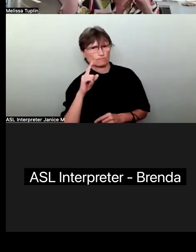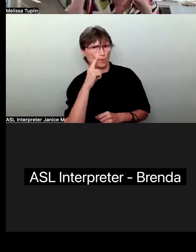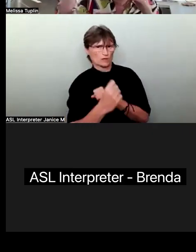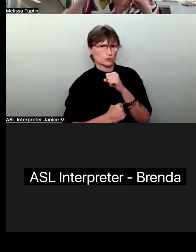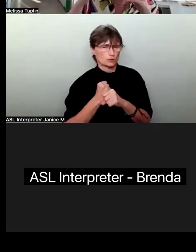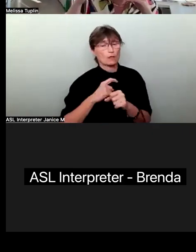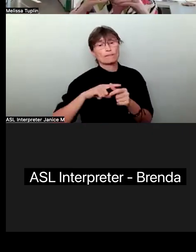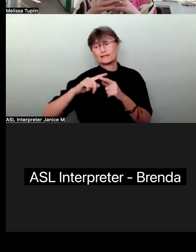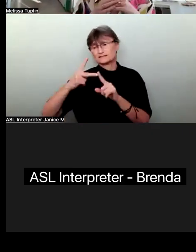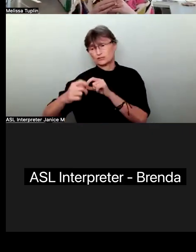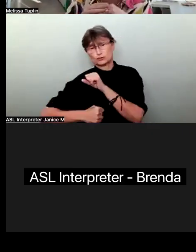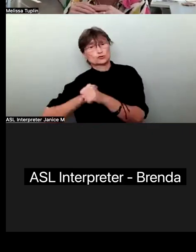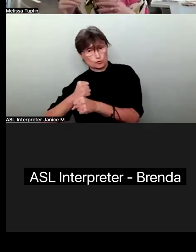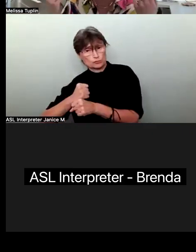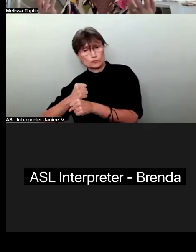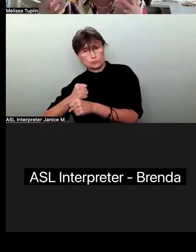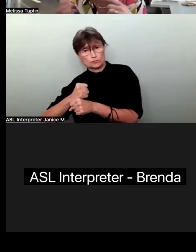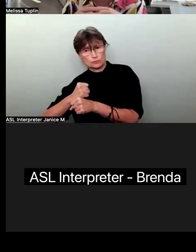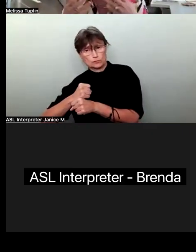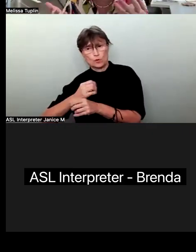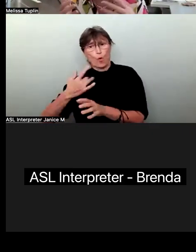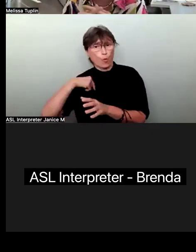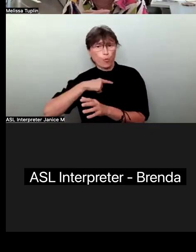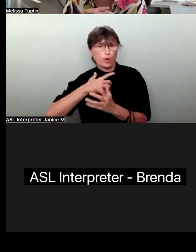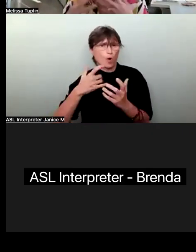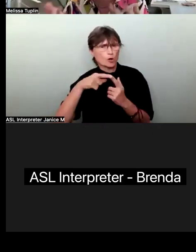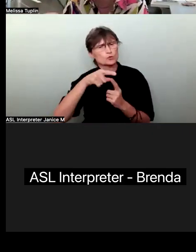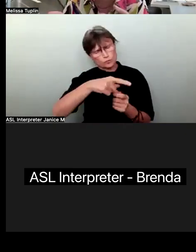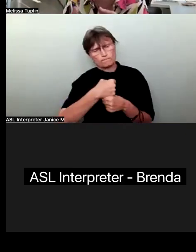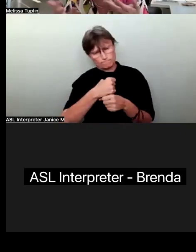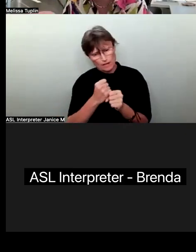second year will be, we're looking for you to make a funding request that's appropriate and